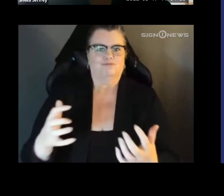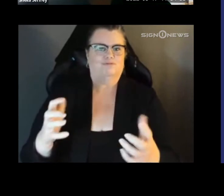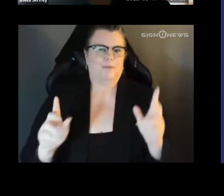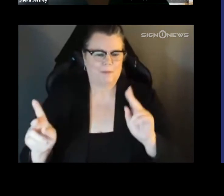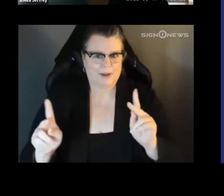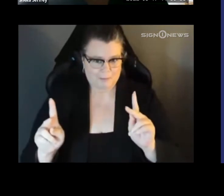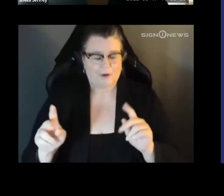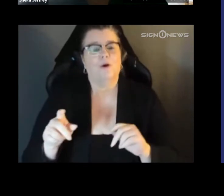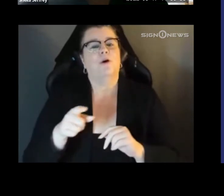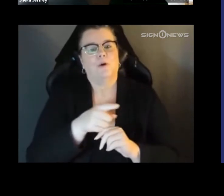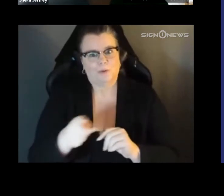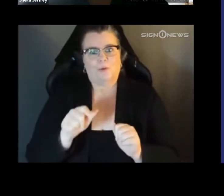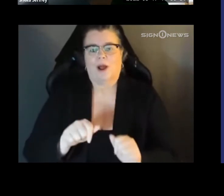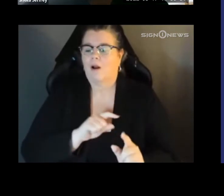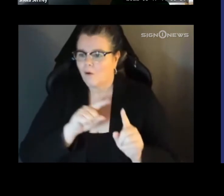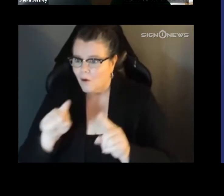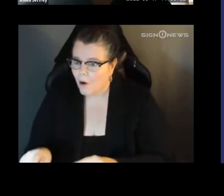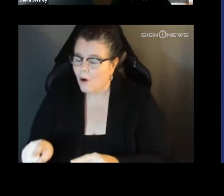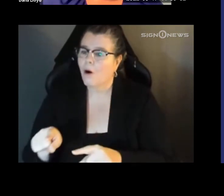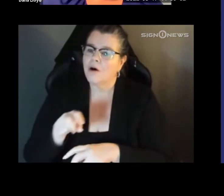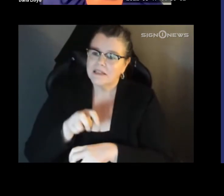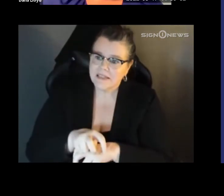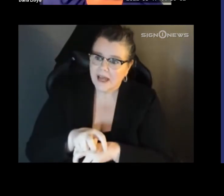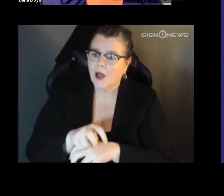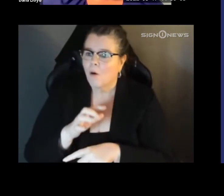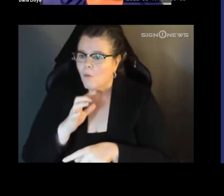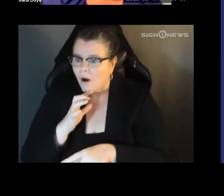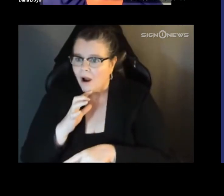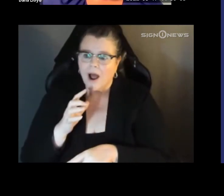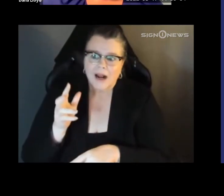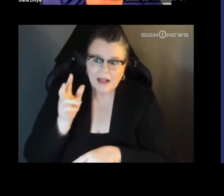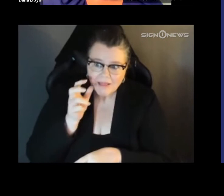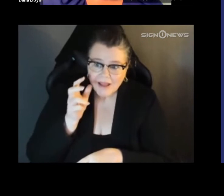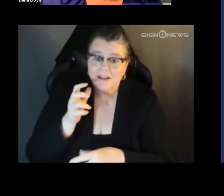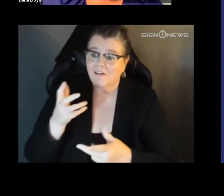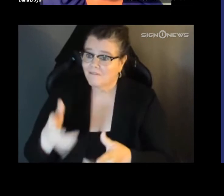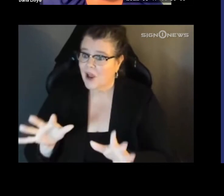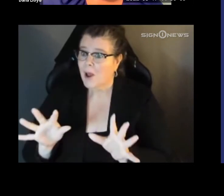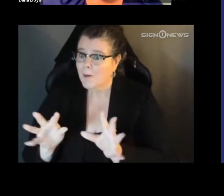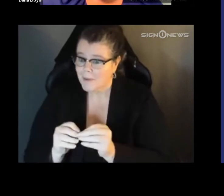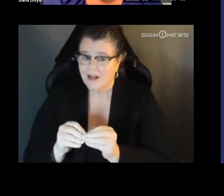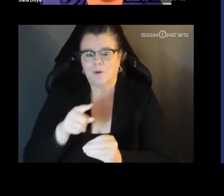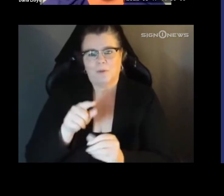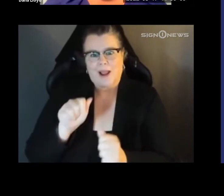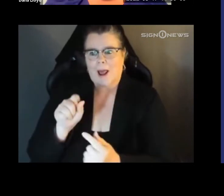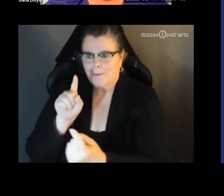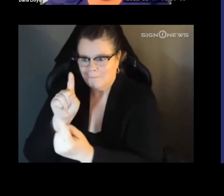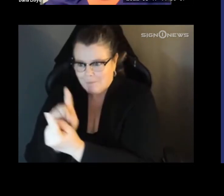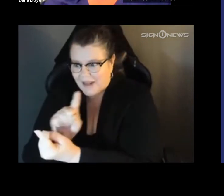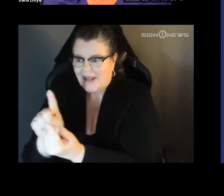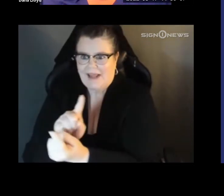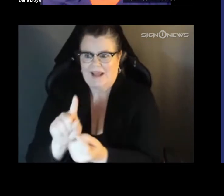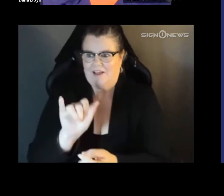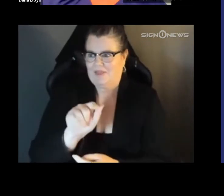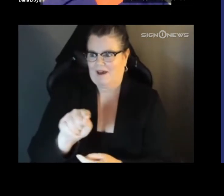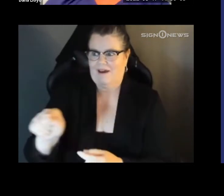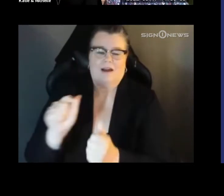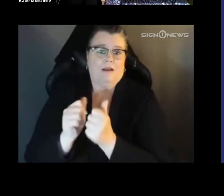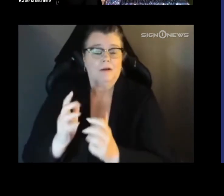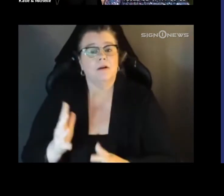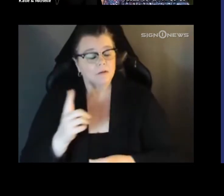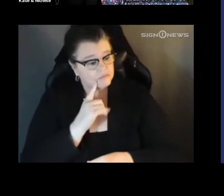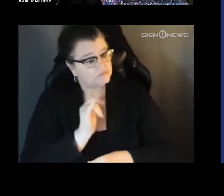to meet them Charlie um that's another way of information about candidates yeah folks can get